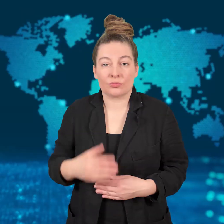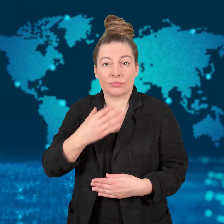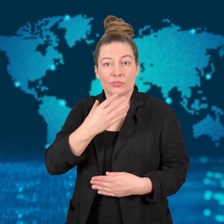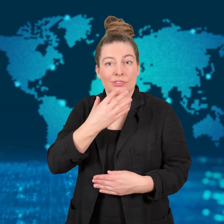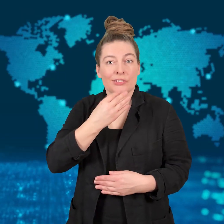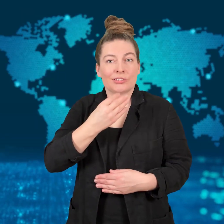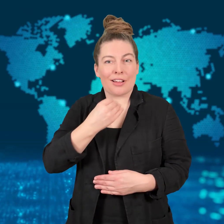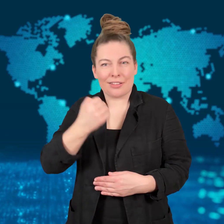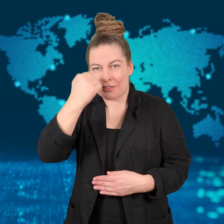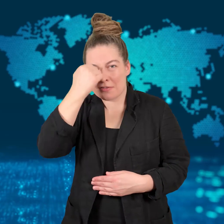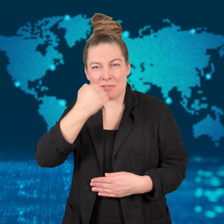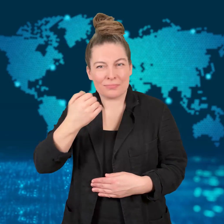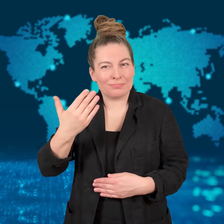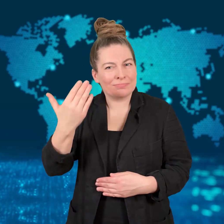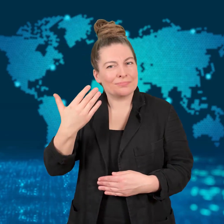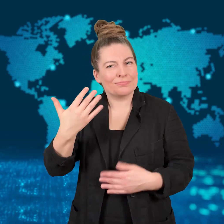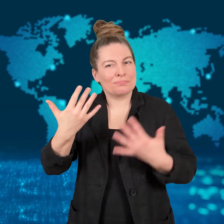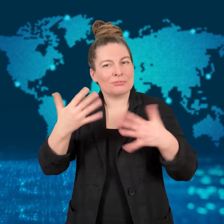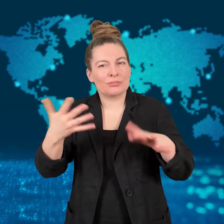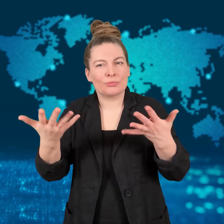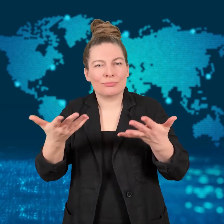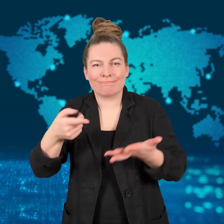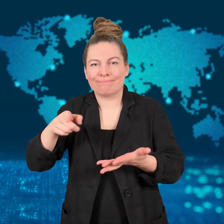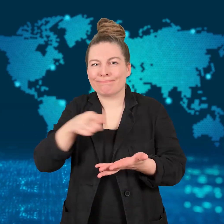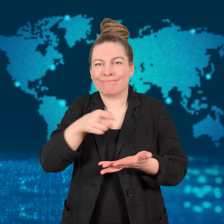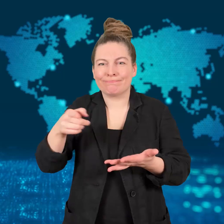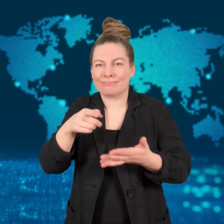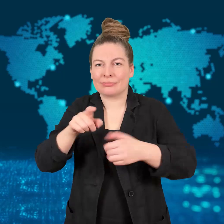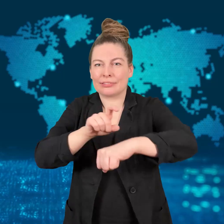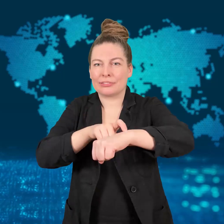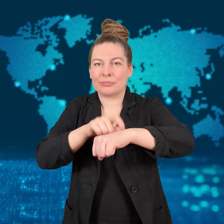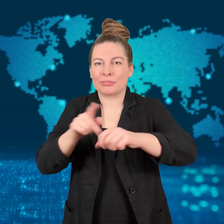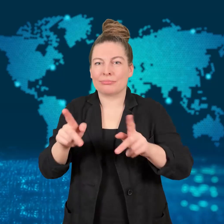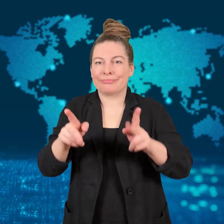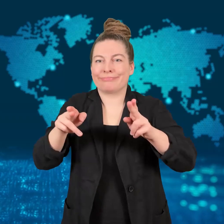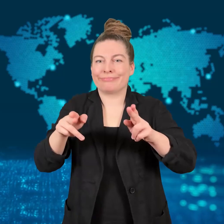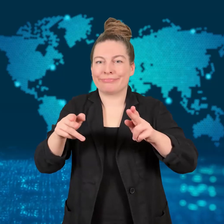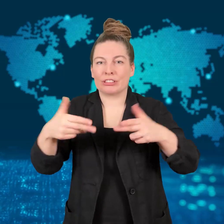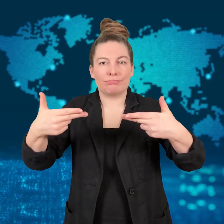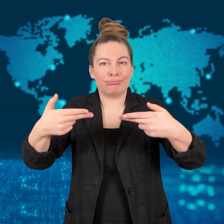[MONIKA]: Hamas has threatened to suspend its ceasefire deal with Israel,